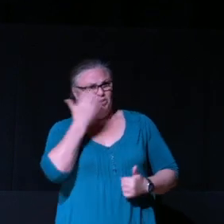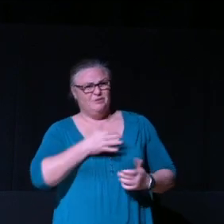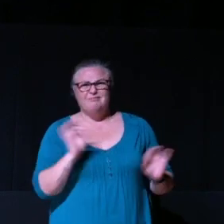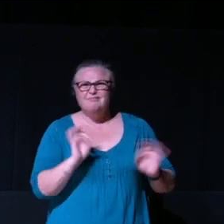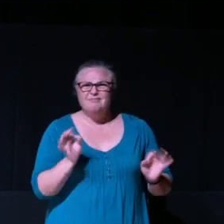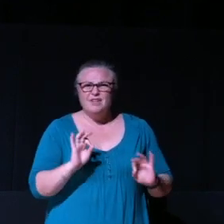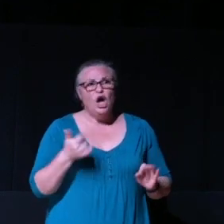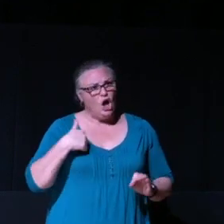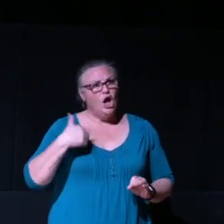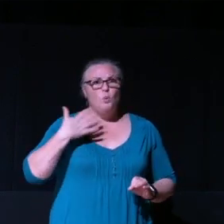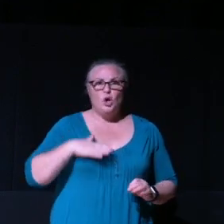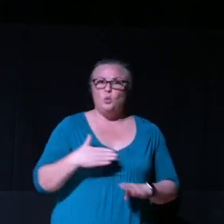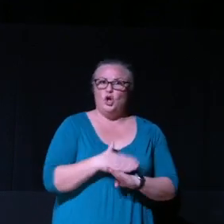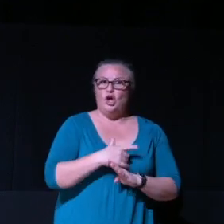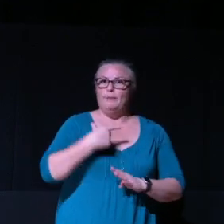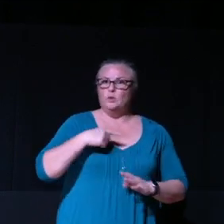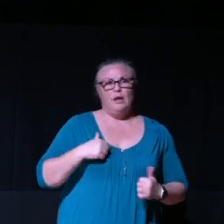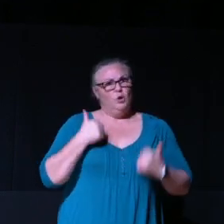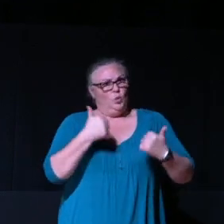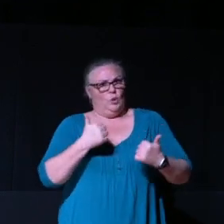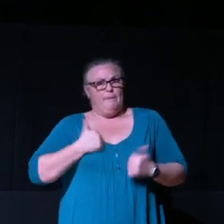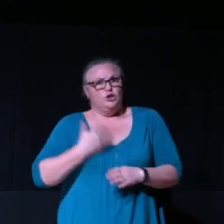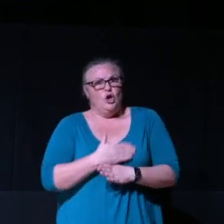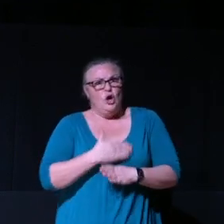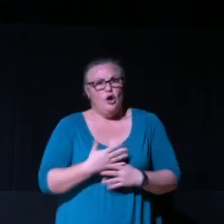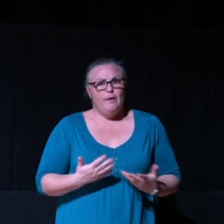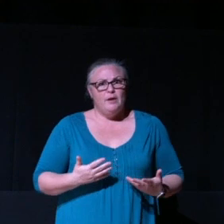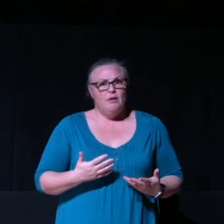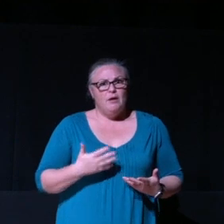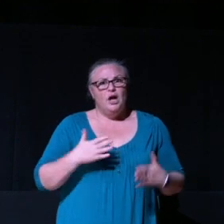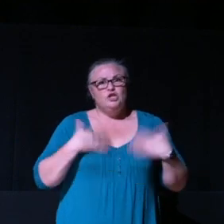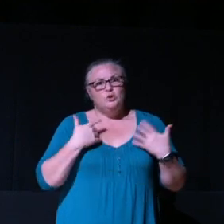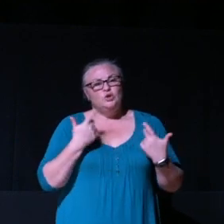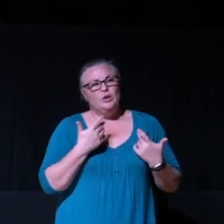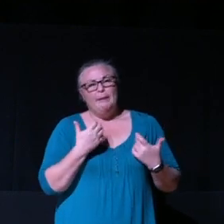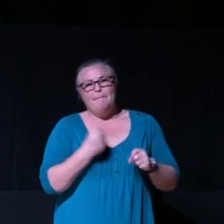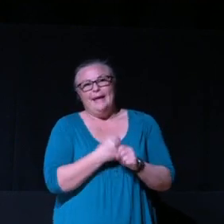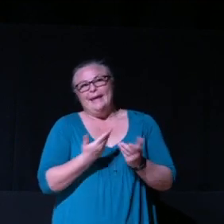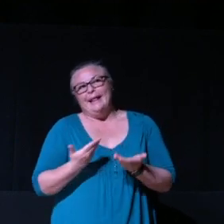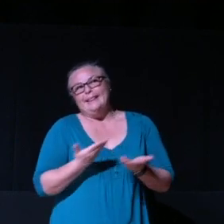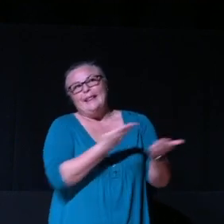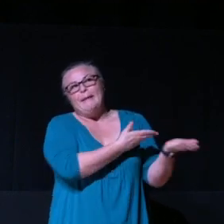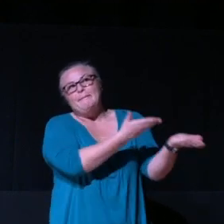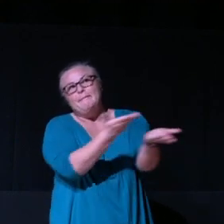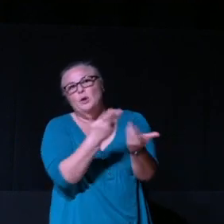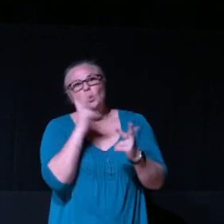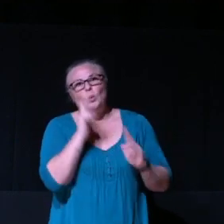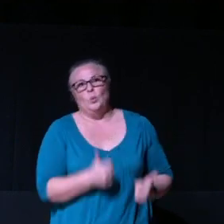based off of merit and not because I make them look good. But it's an opportunity for you, right? But a poor one.